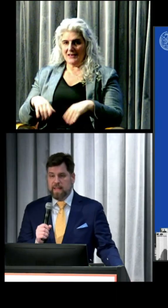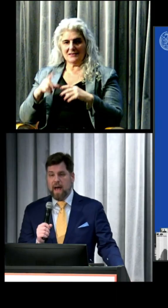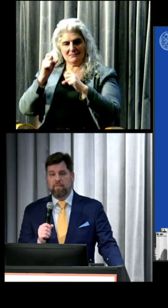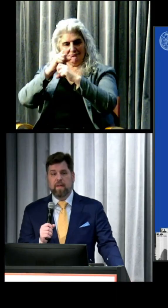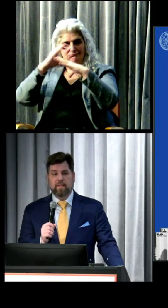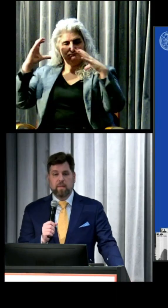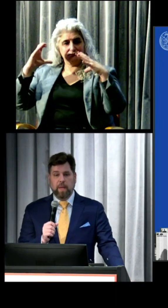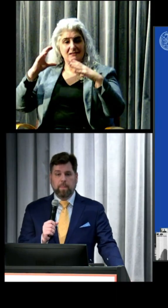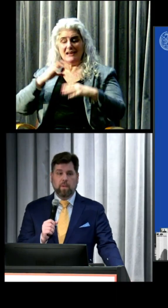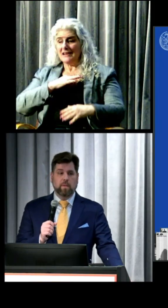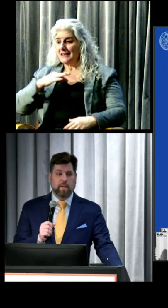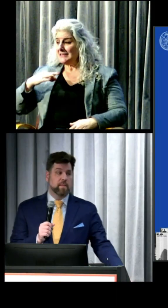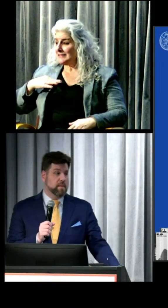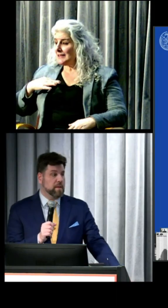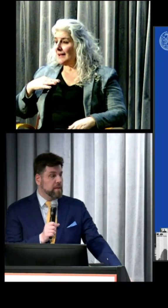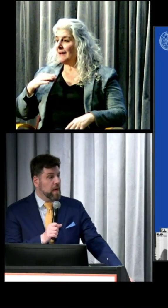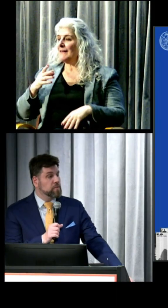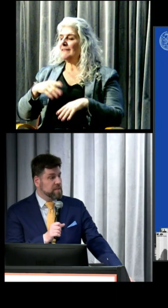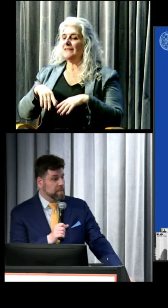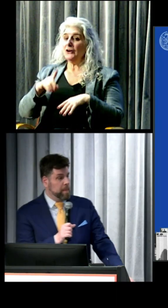communities they live in and contribute to decision making.